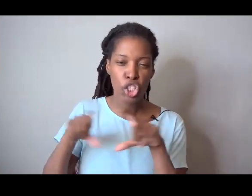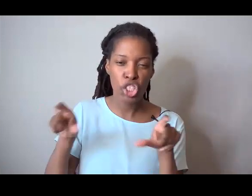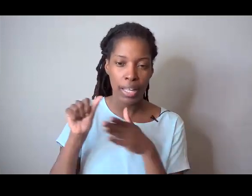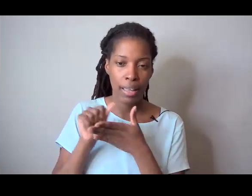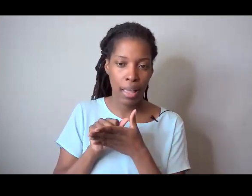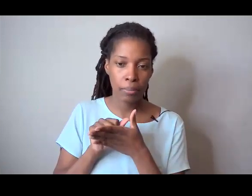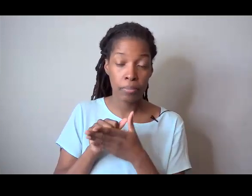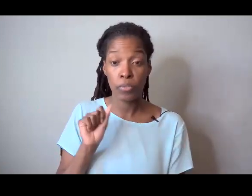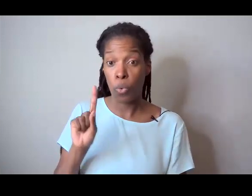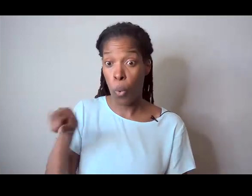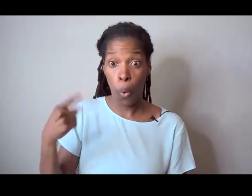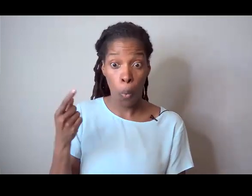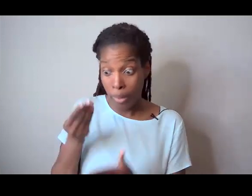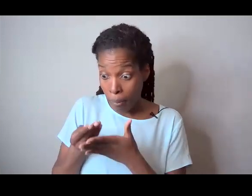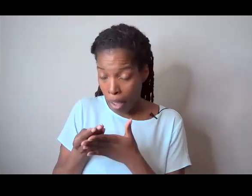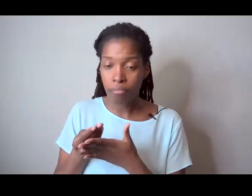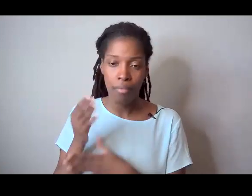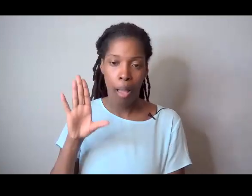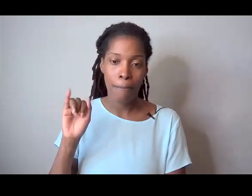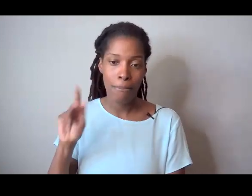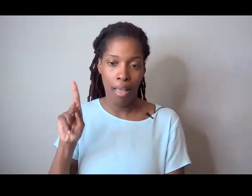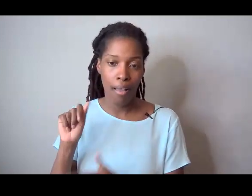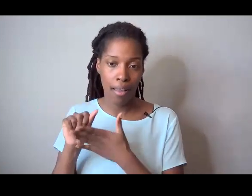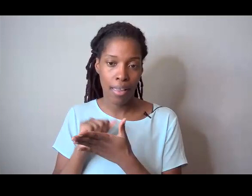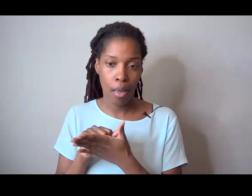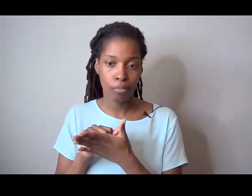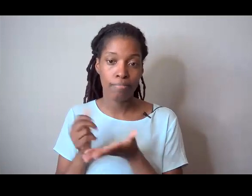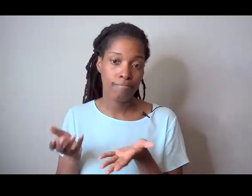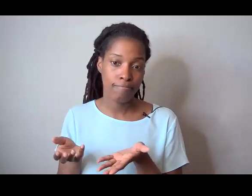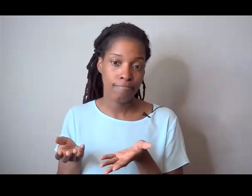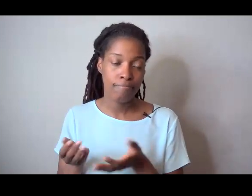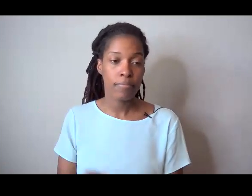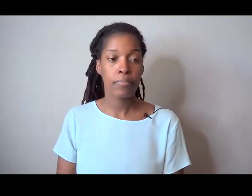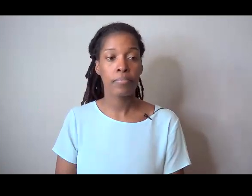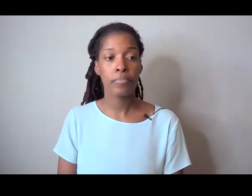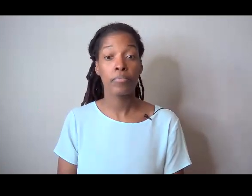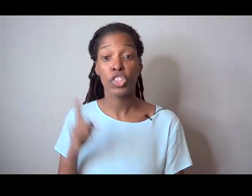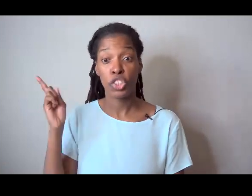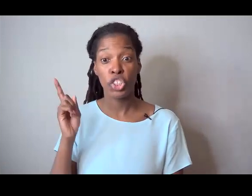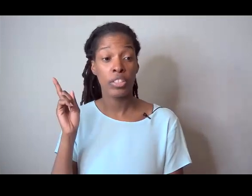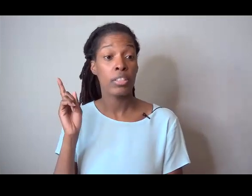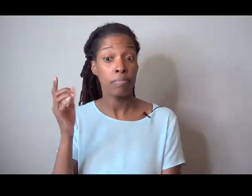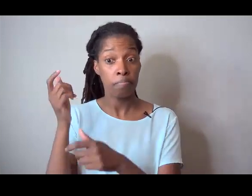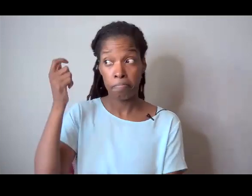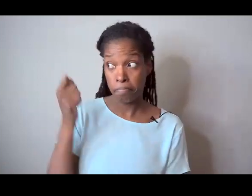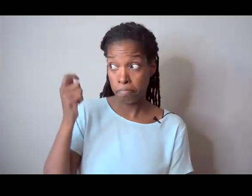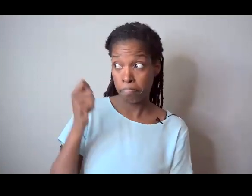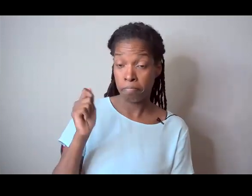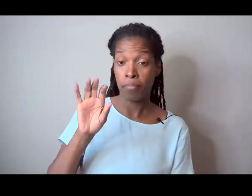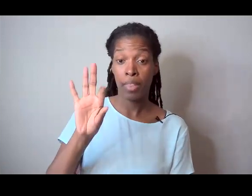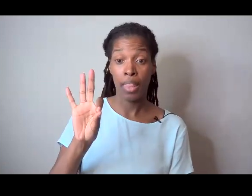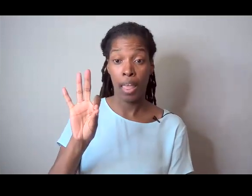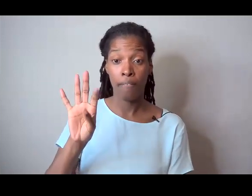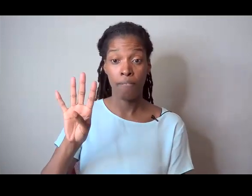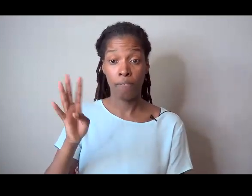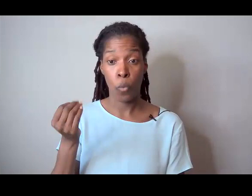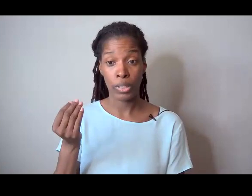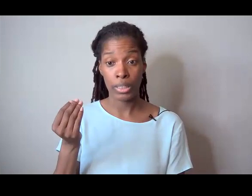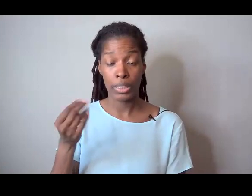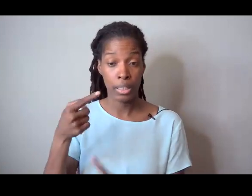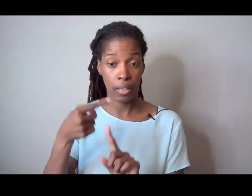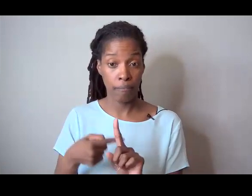So her only resource is her bank account. So she receives $914 per month of SSI and she gets Medicaid because of it.